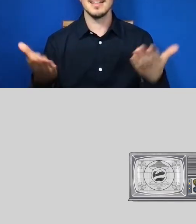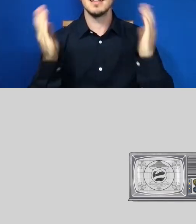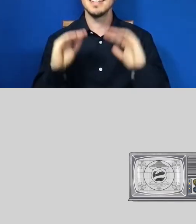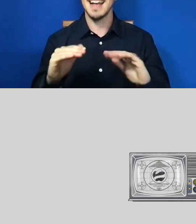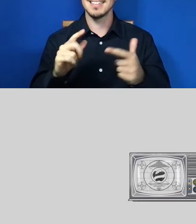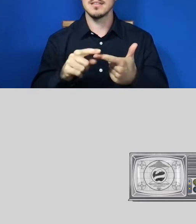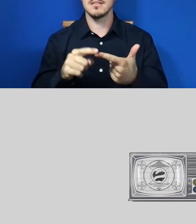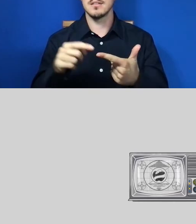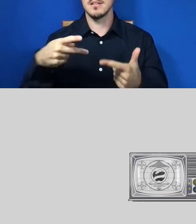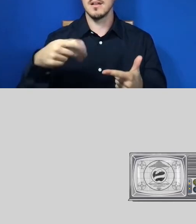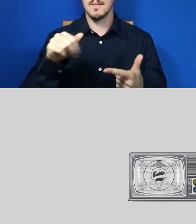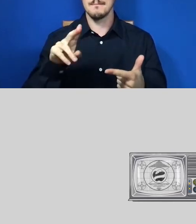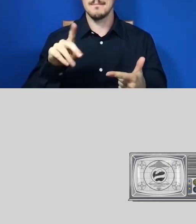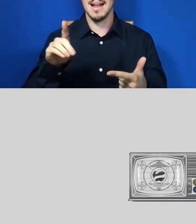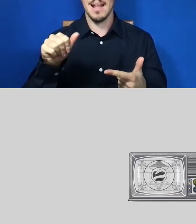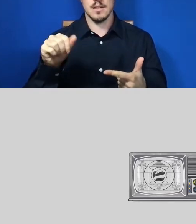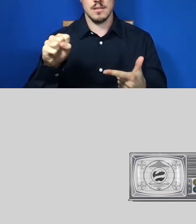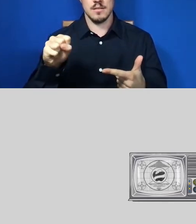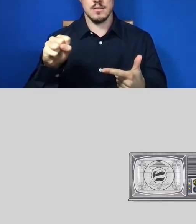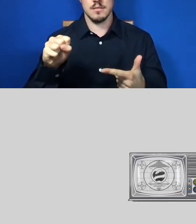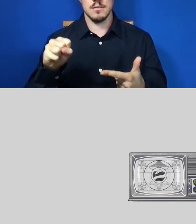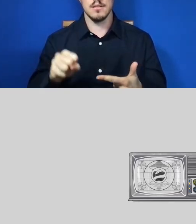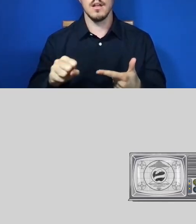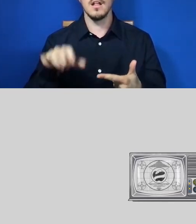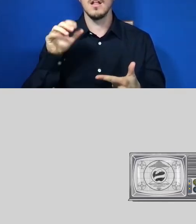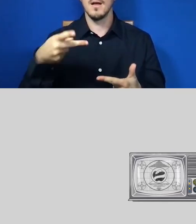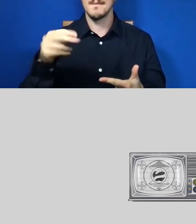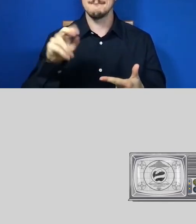The next machine learning utility used is Pandas.